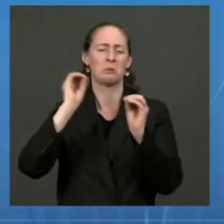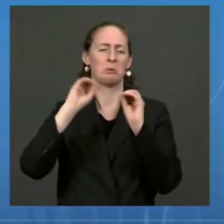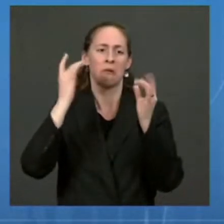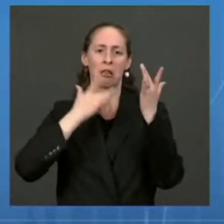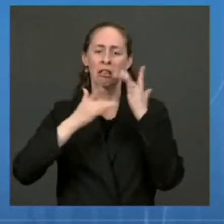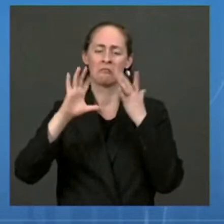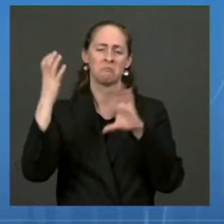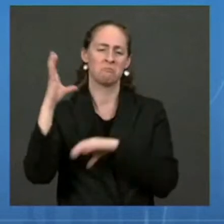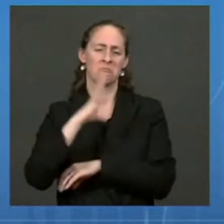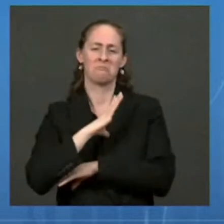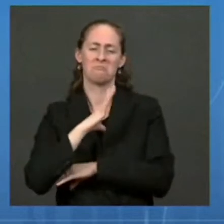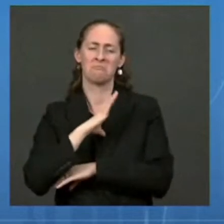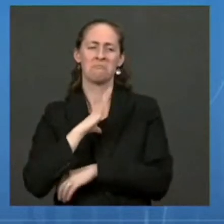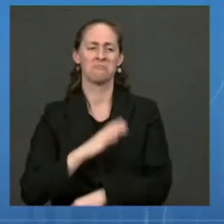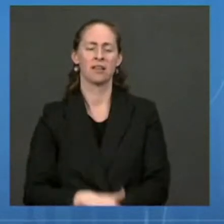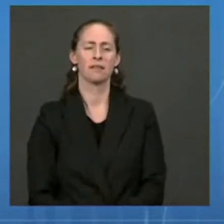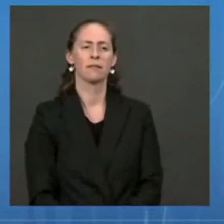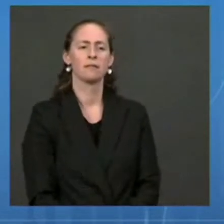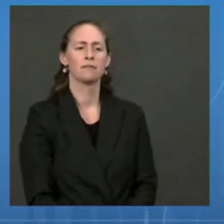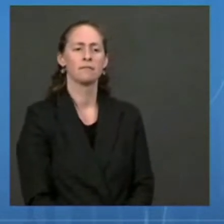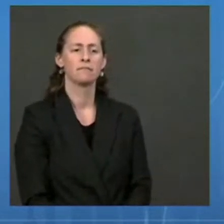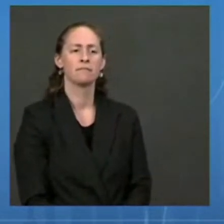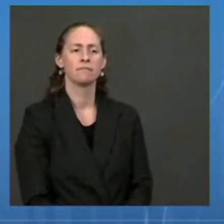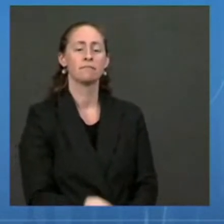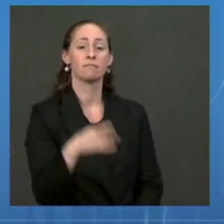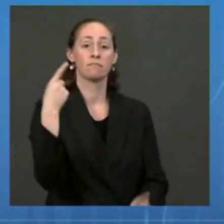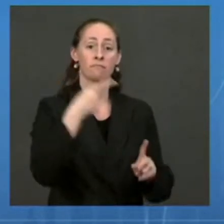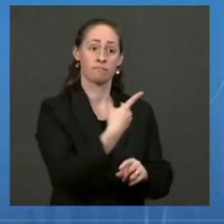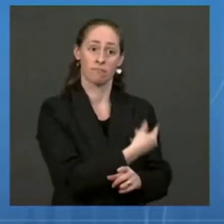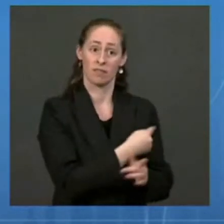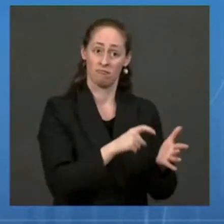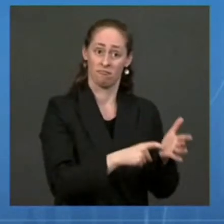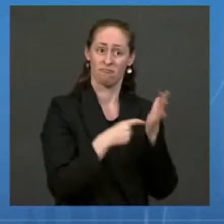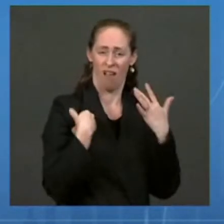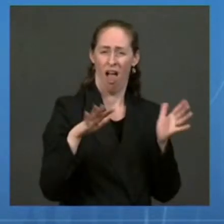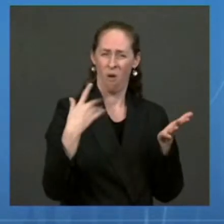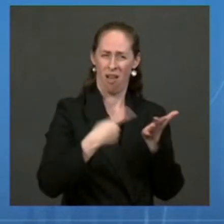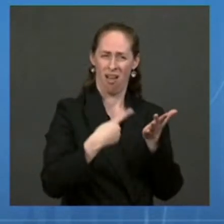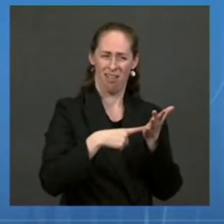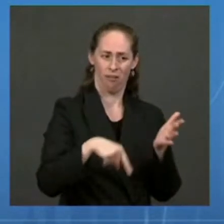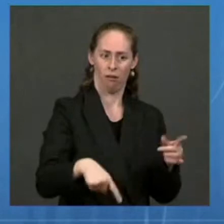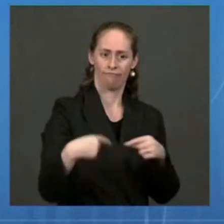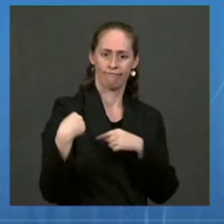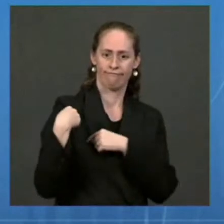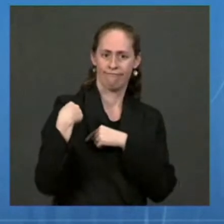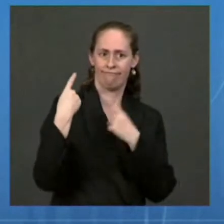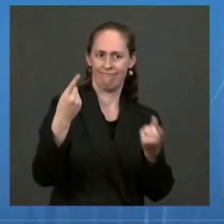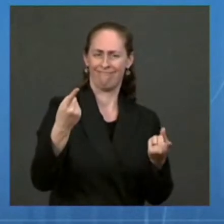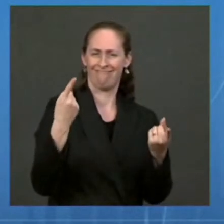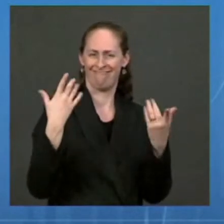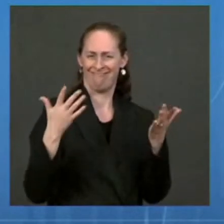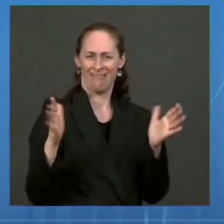CONTRACTORS WILL NOT CAUSE